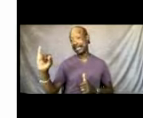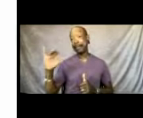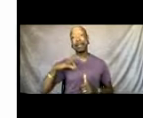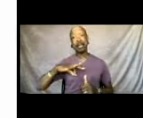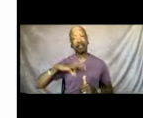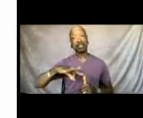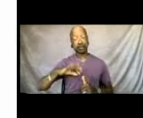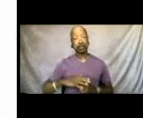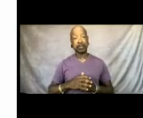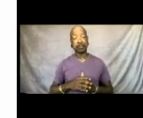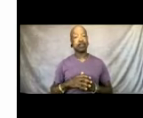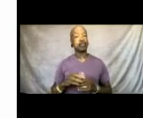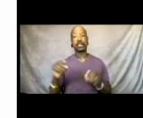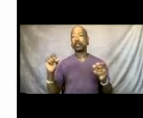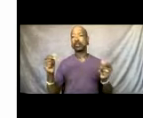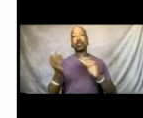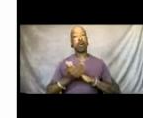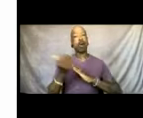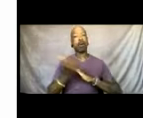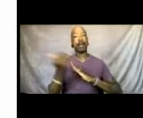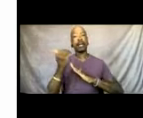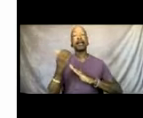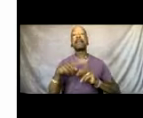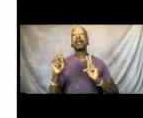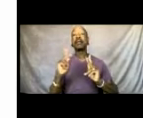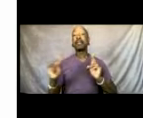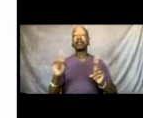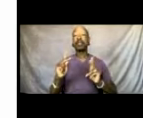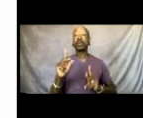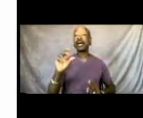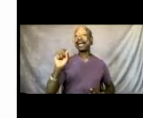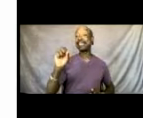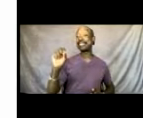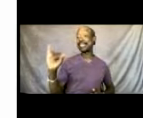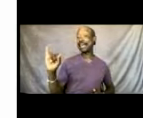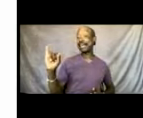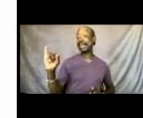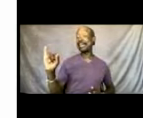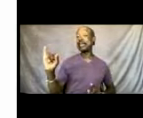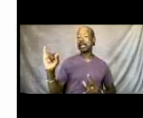SSI recipients automatically receive Medi-Cal just by